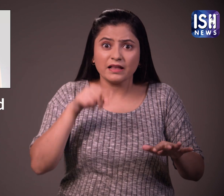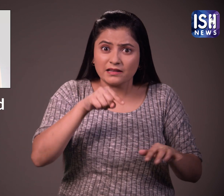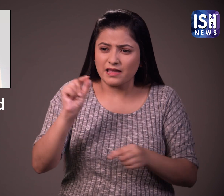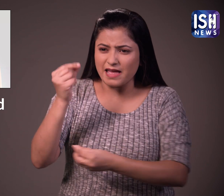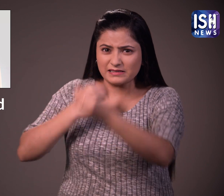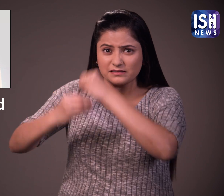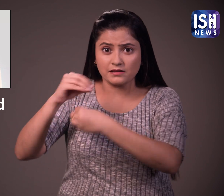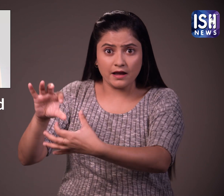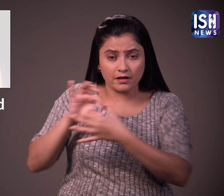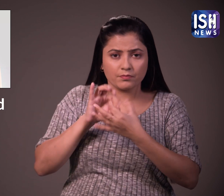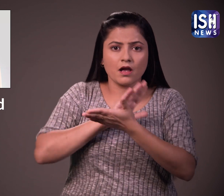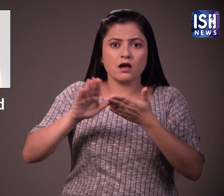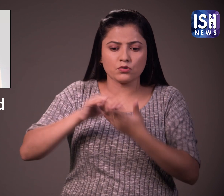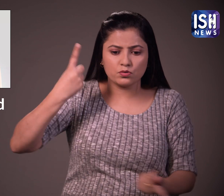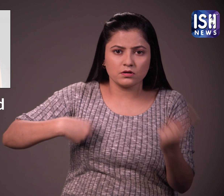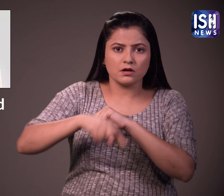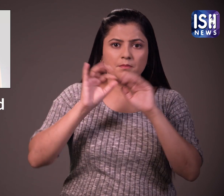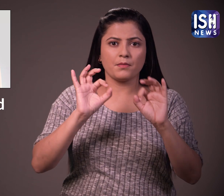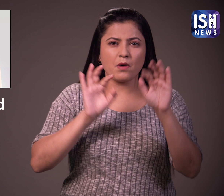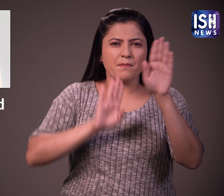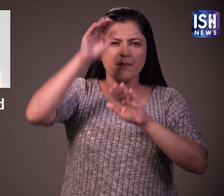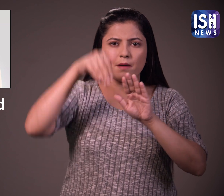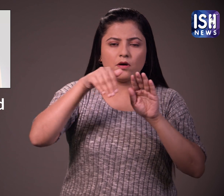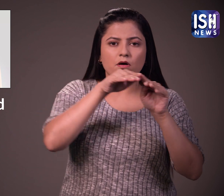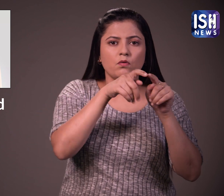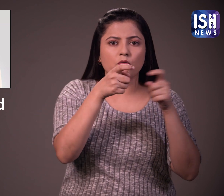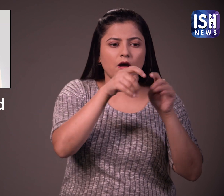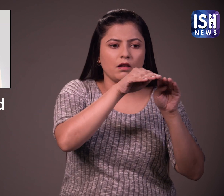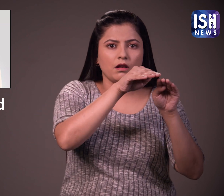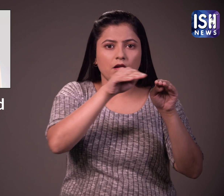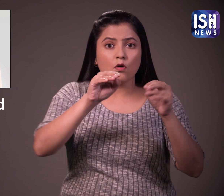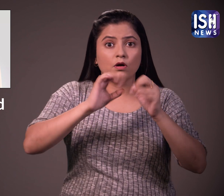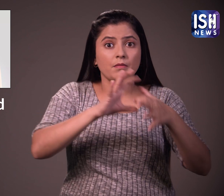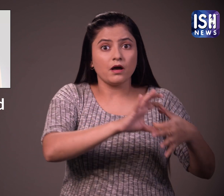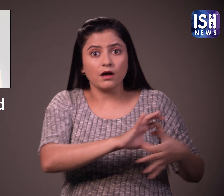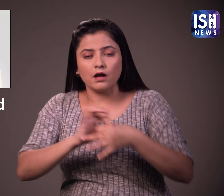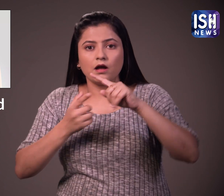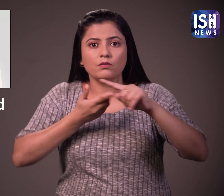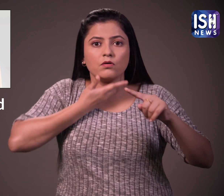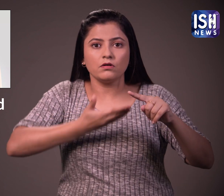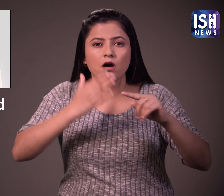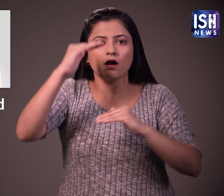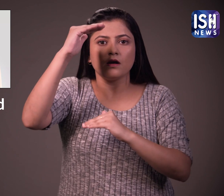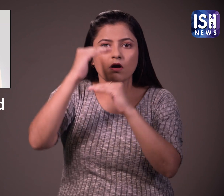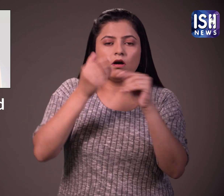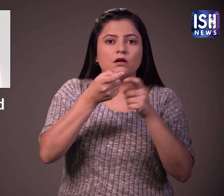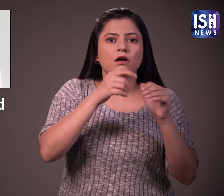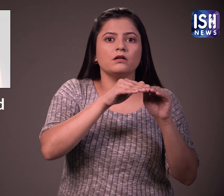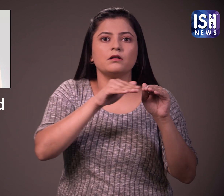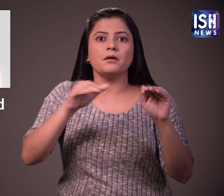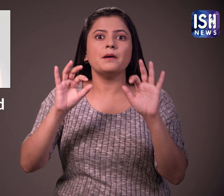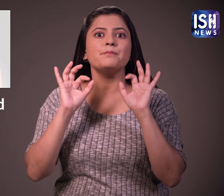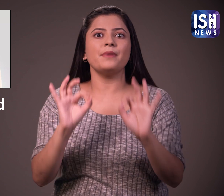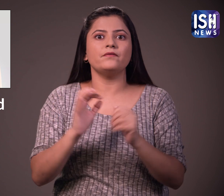Sesame seeds helps in maintaining the level of the thyroid hormones, which reduces the risk of thyroid condition.